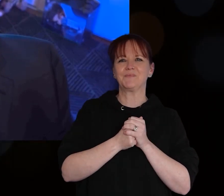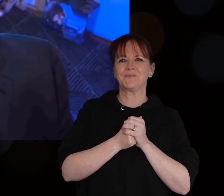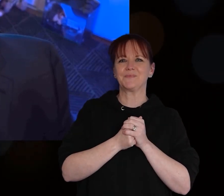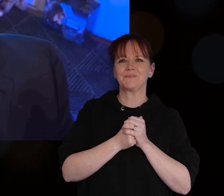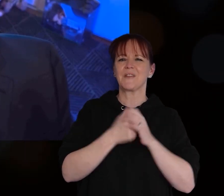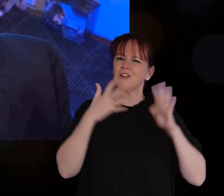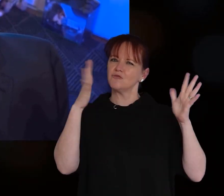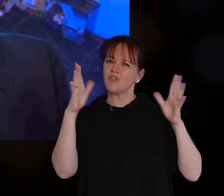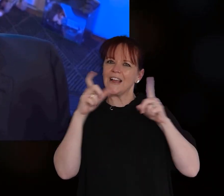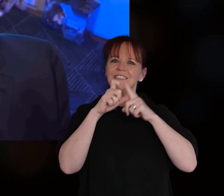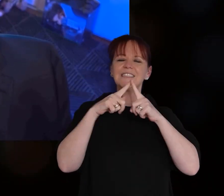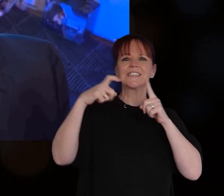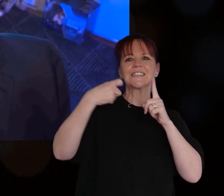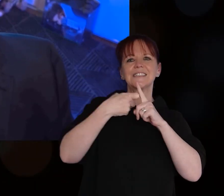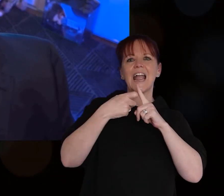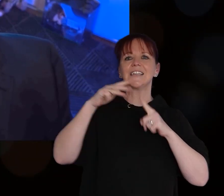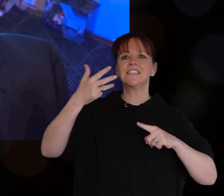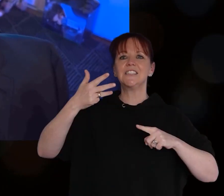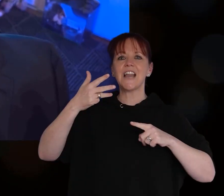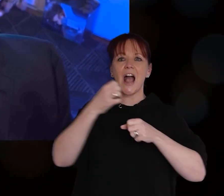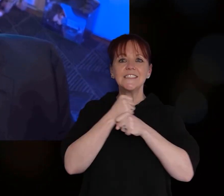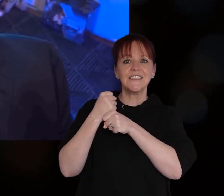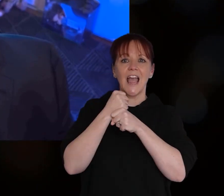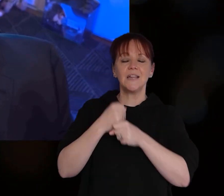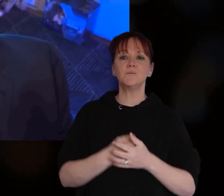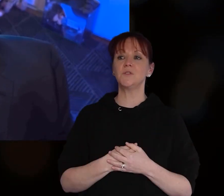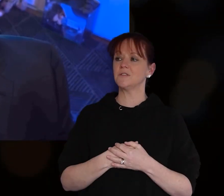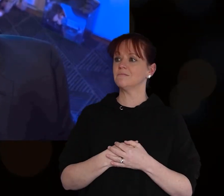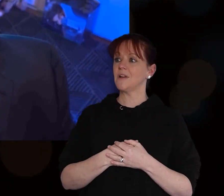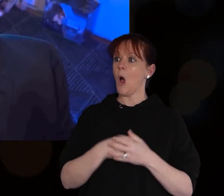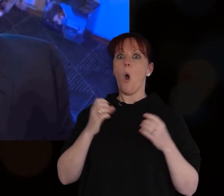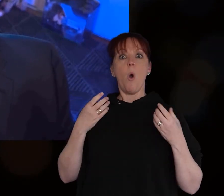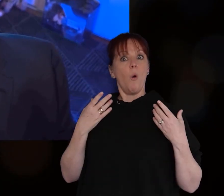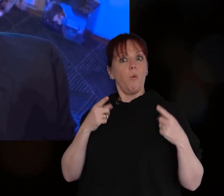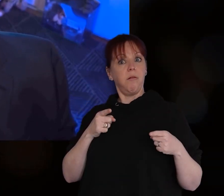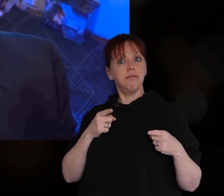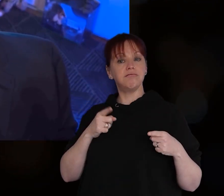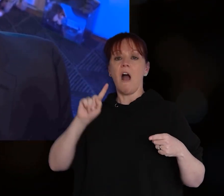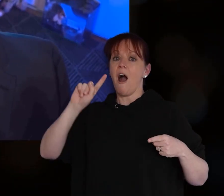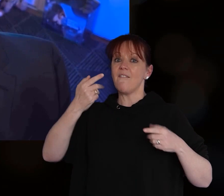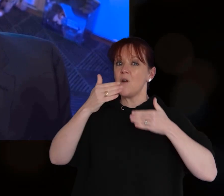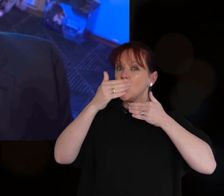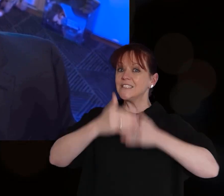And with that, our first set of awards is complete so we're going to take a short break.